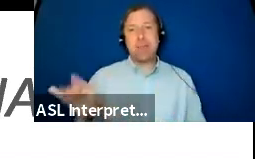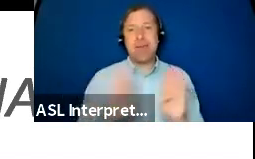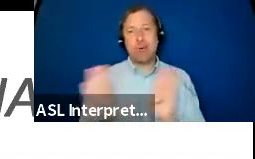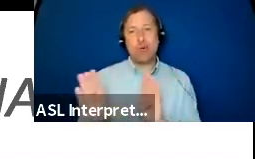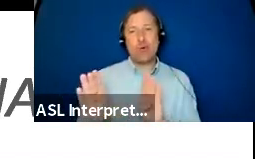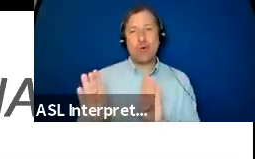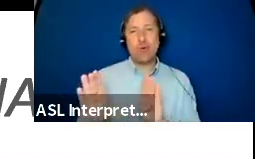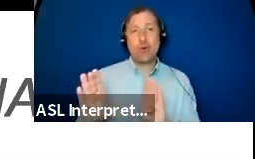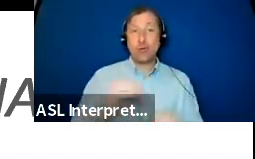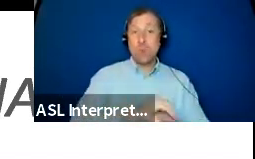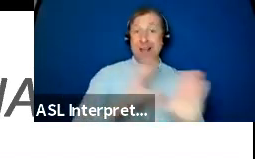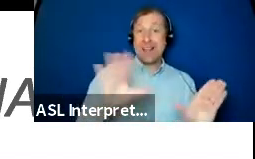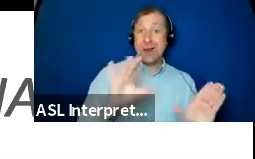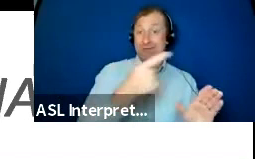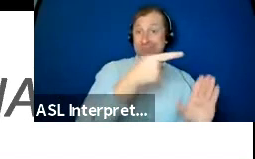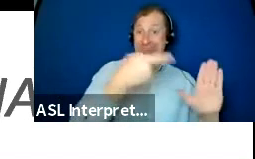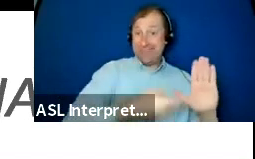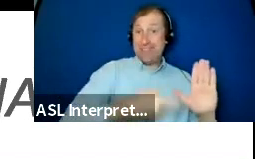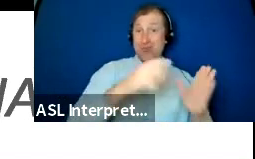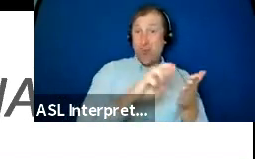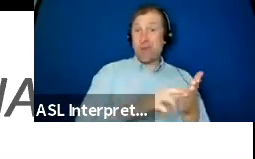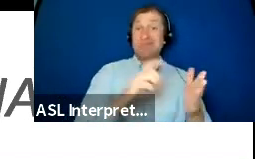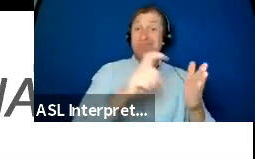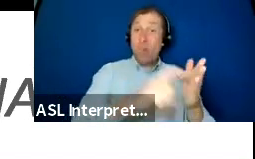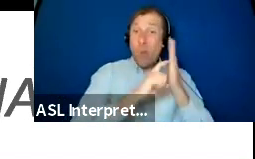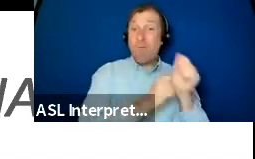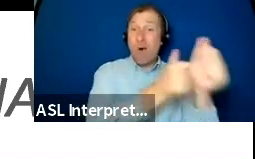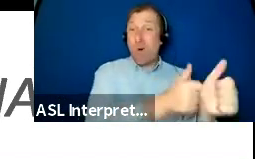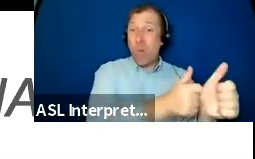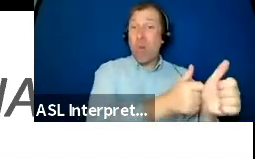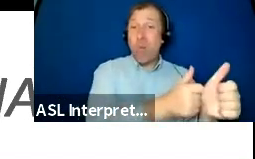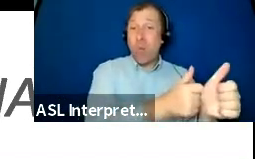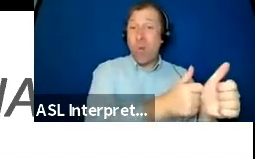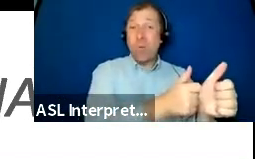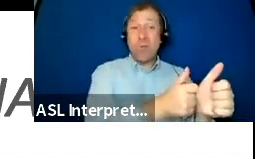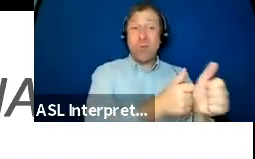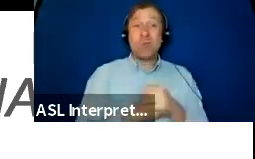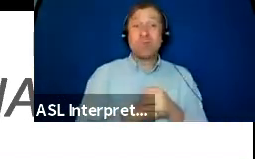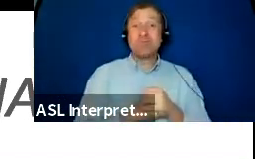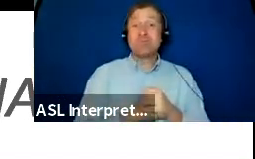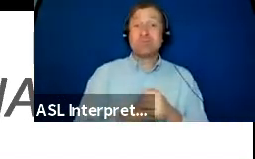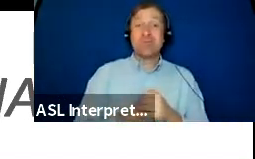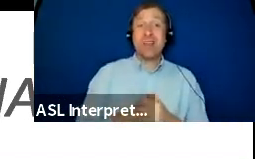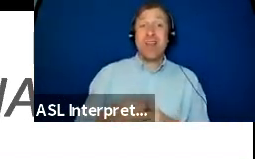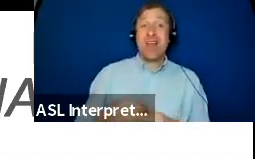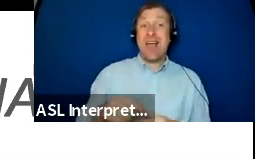So to be clear, the protocols are mandatory. And that means that with the sole exception of legitimate ADA-based modifications to protocols,